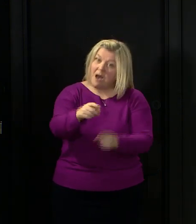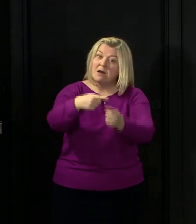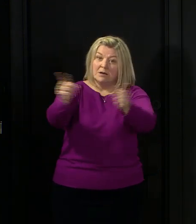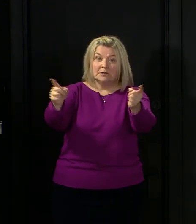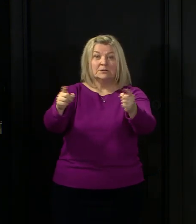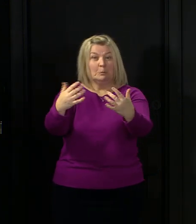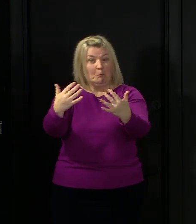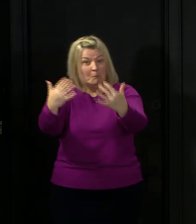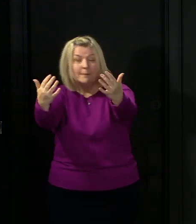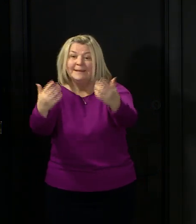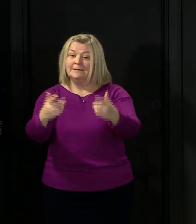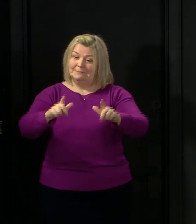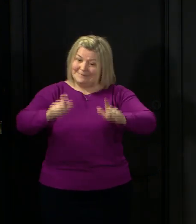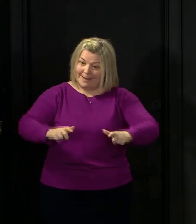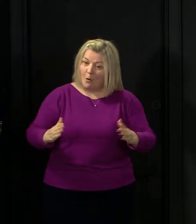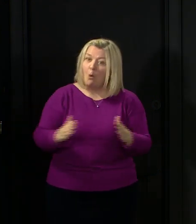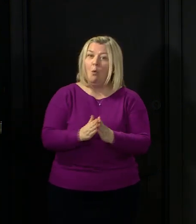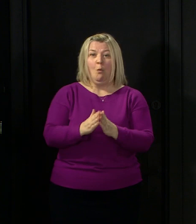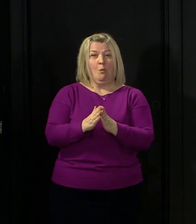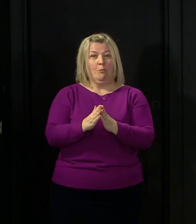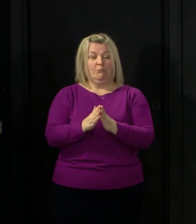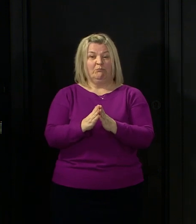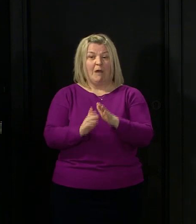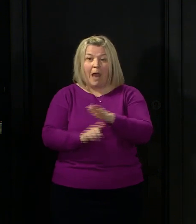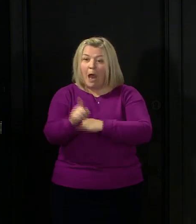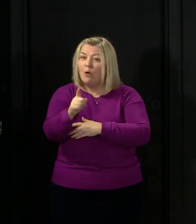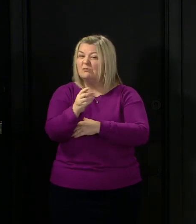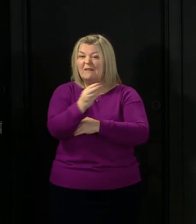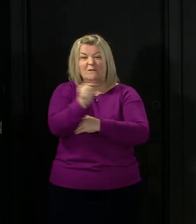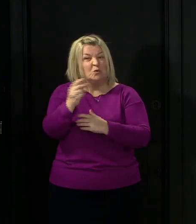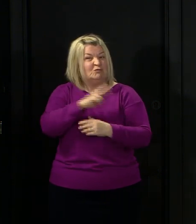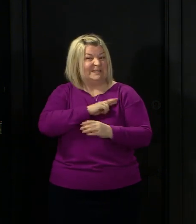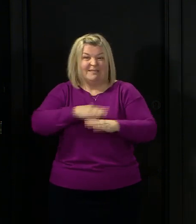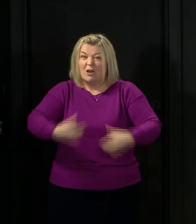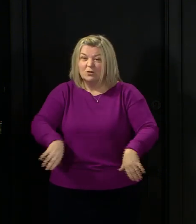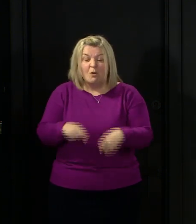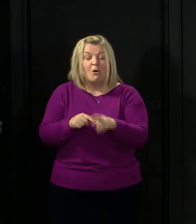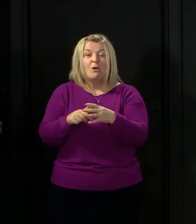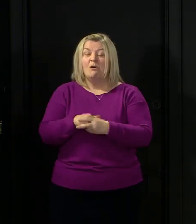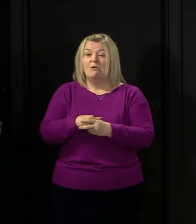you to do. I will continue to share the information I have and be frank where there are questions